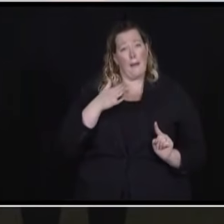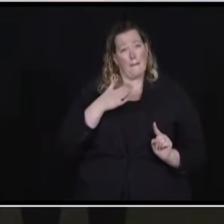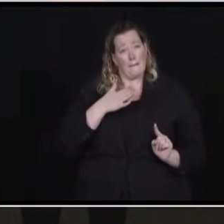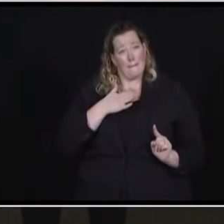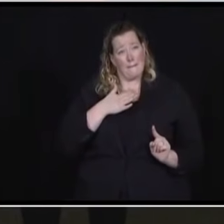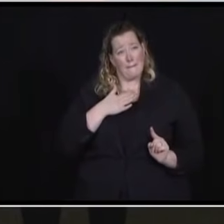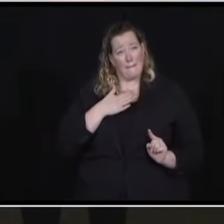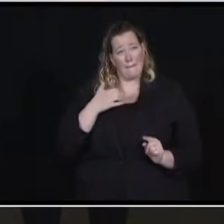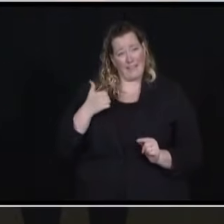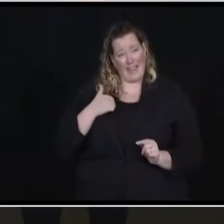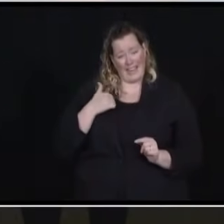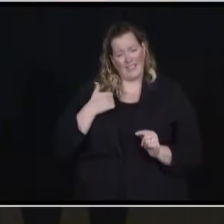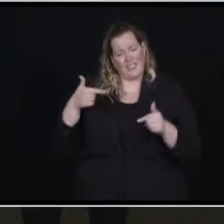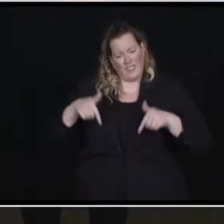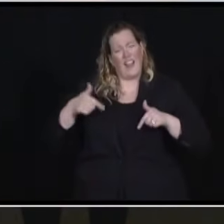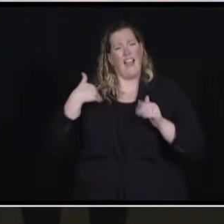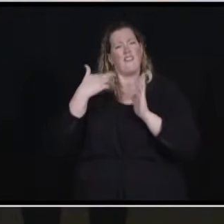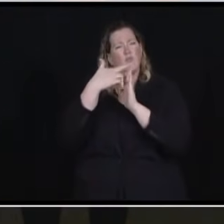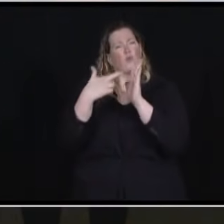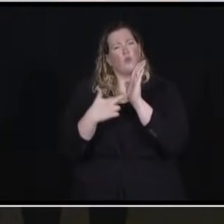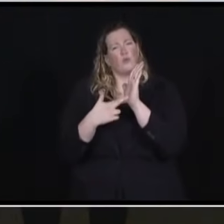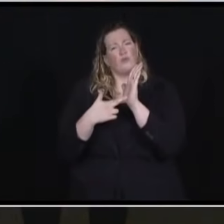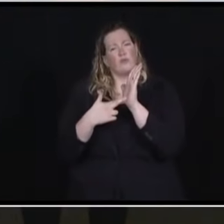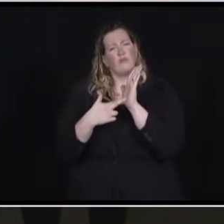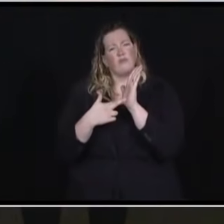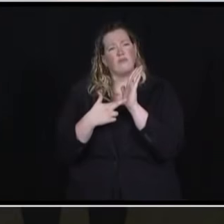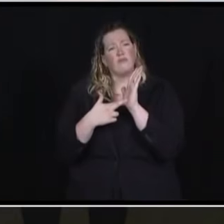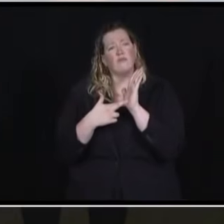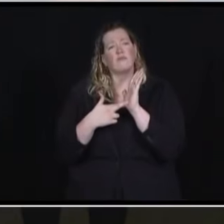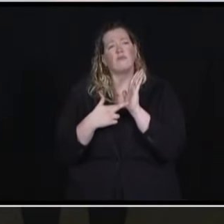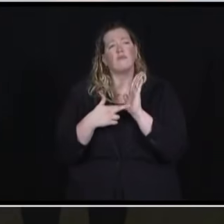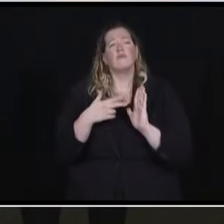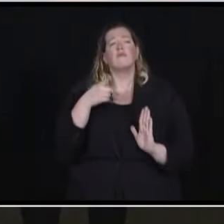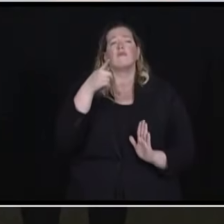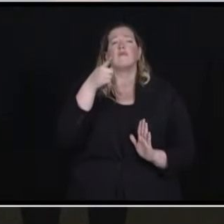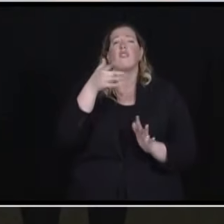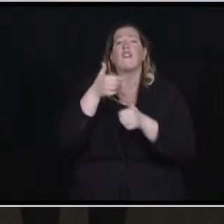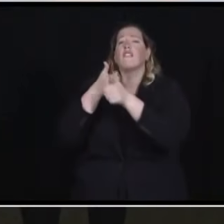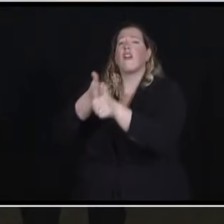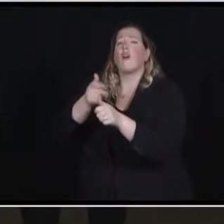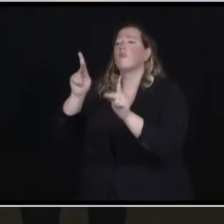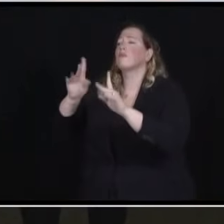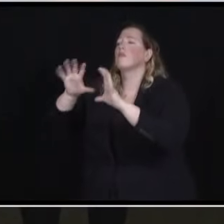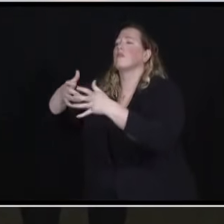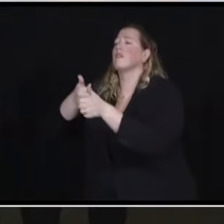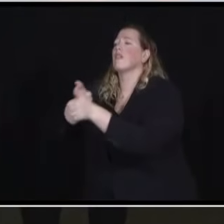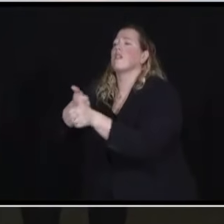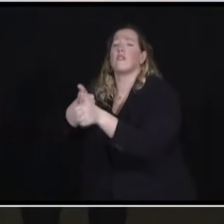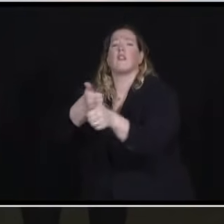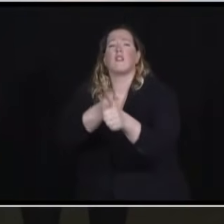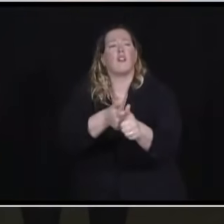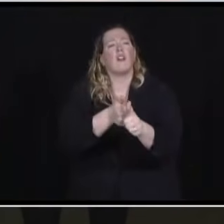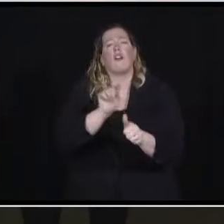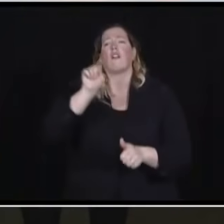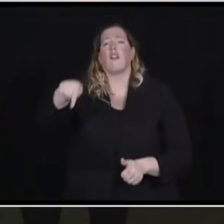and down but there is unwritten rule here in Canada, unwritten rule, you don't go after people's families and neighbours, come after